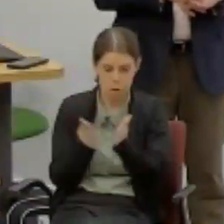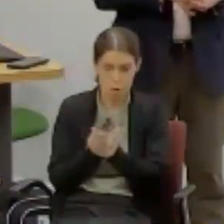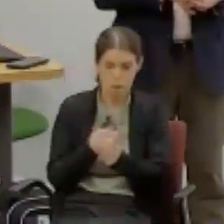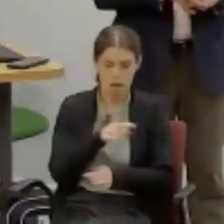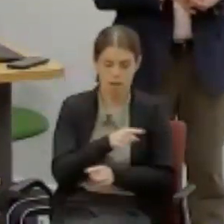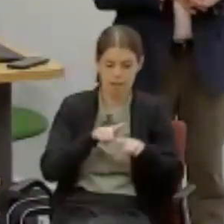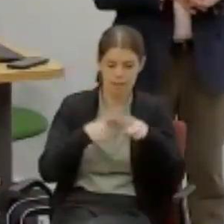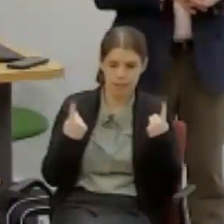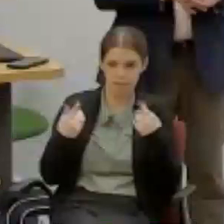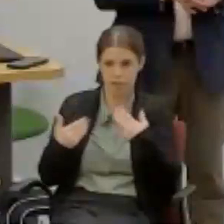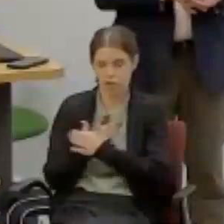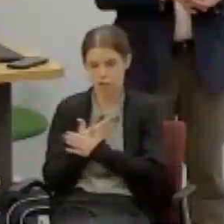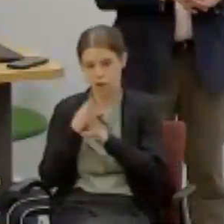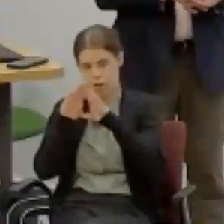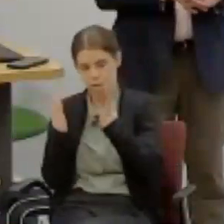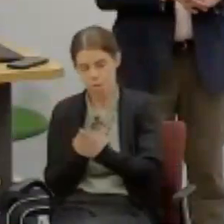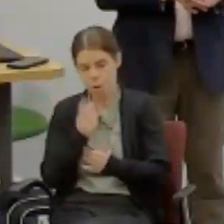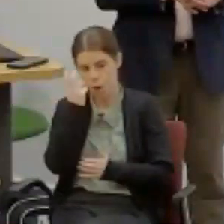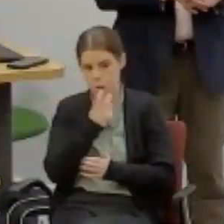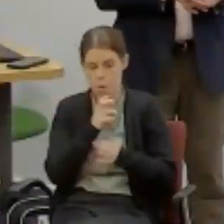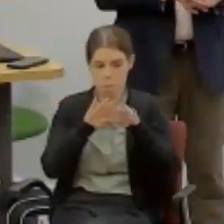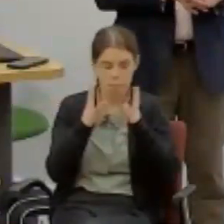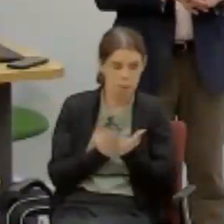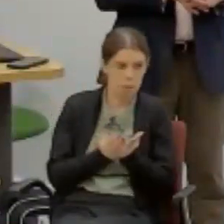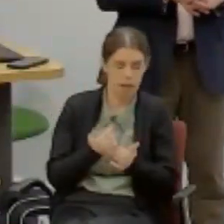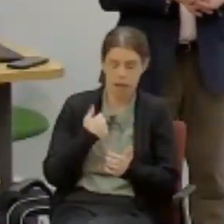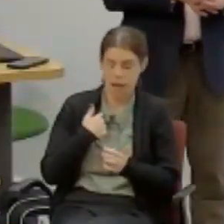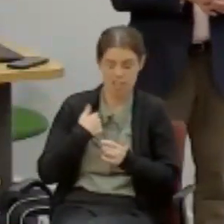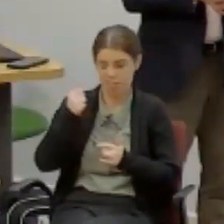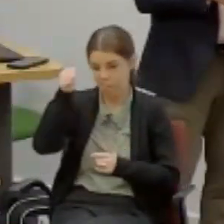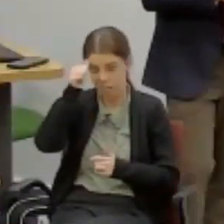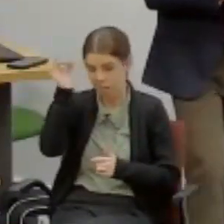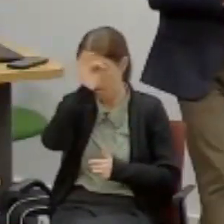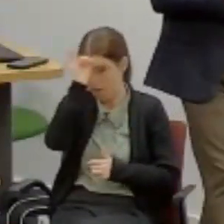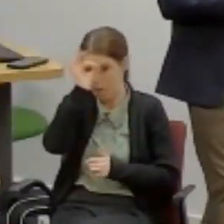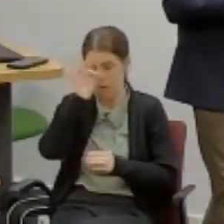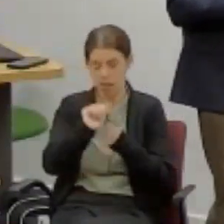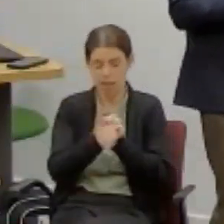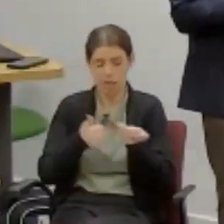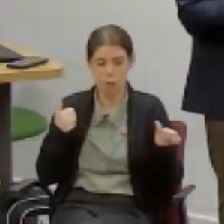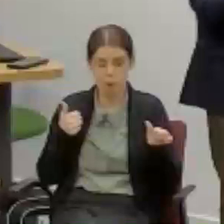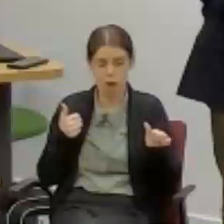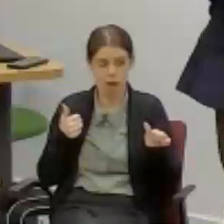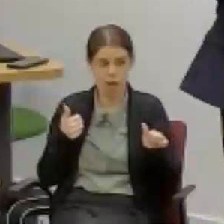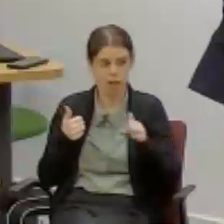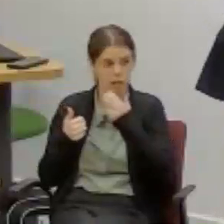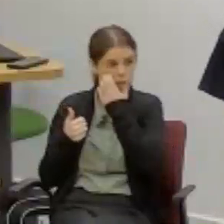I also thought that the reason Rugby was I went off in a sport. Yeah.